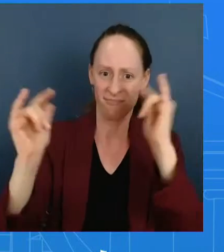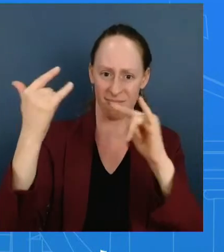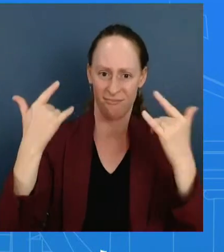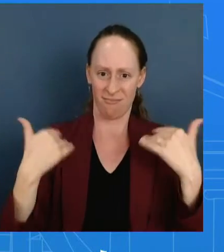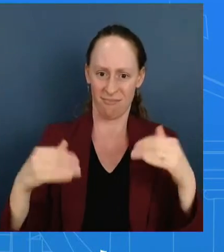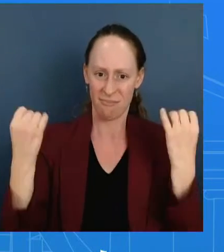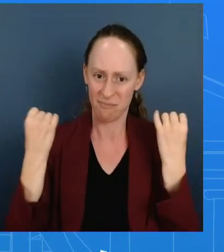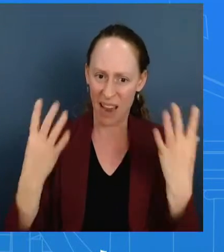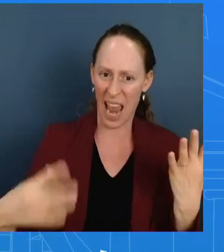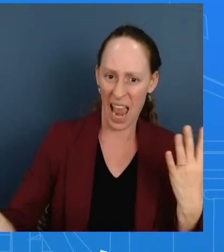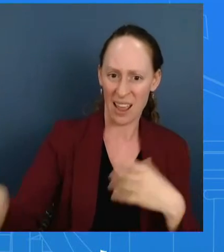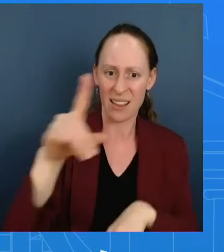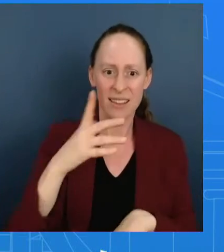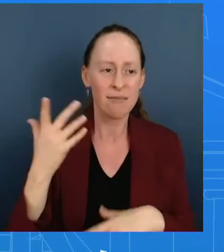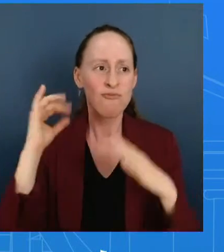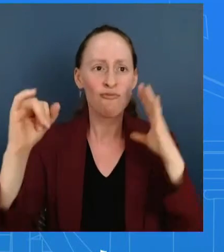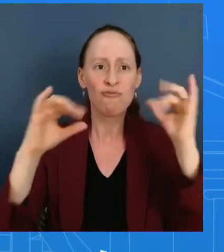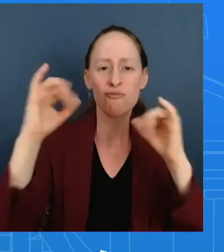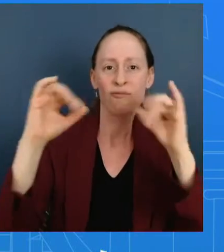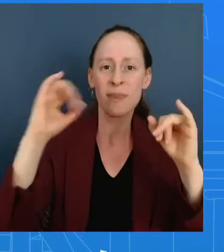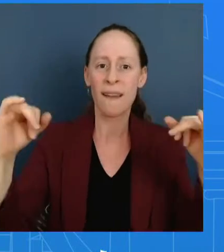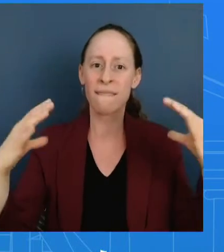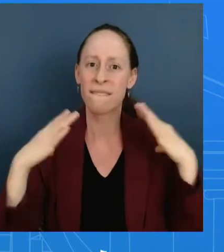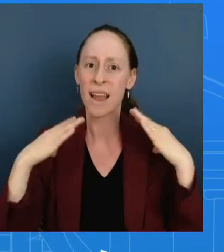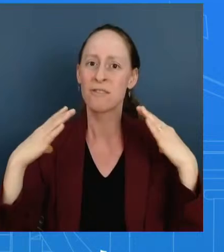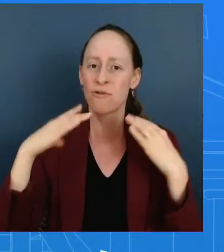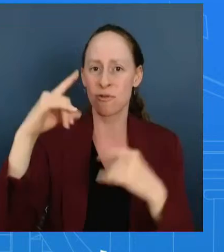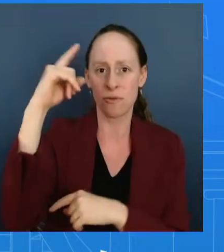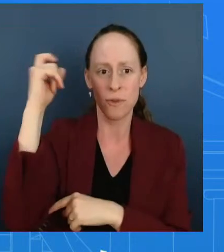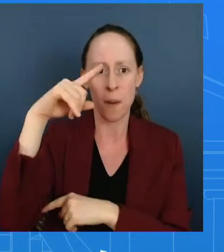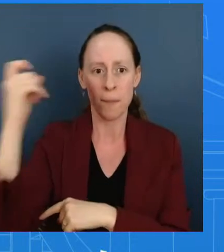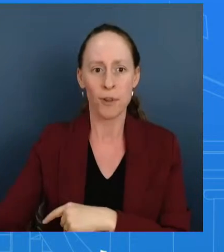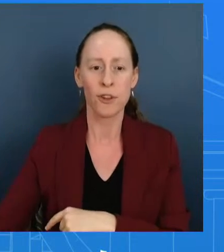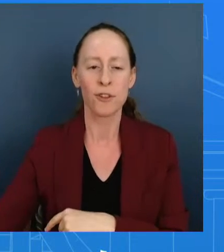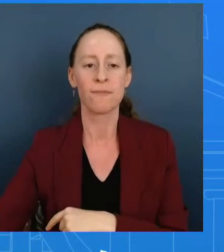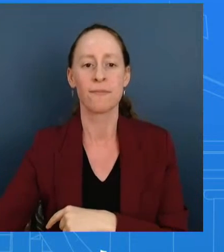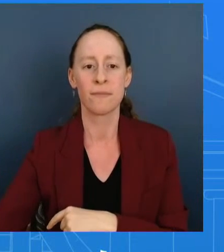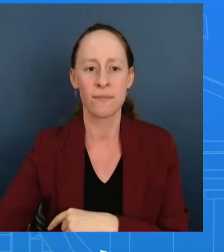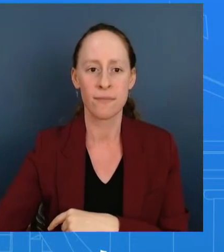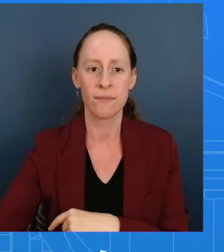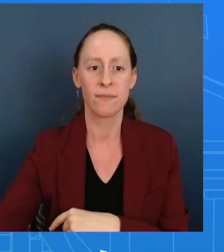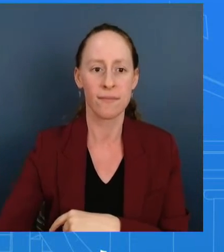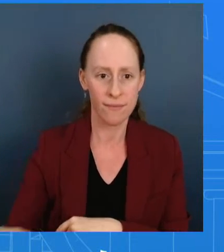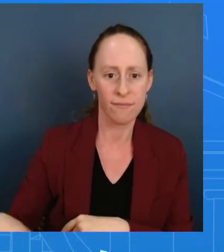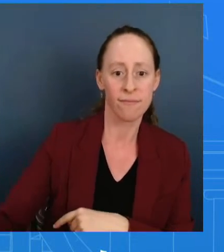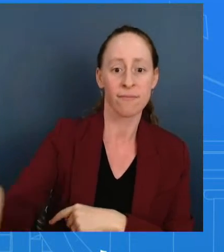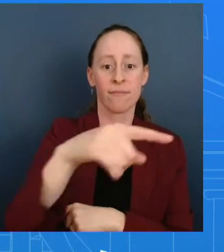we sold 1 million barrels of gasoline to help lower gas prices ahead of the Fourth of July,